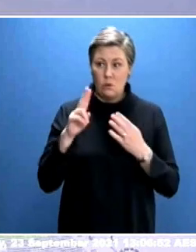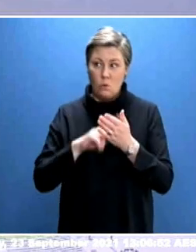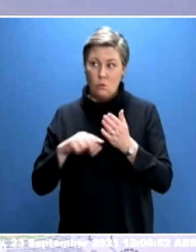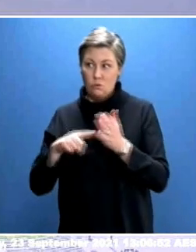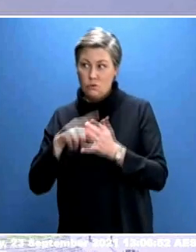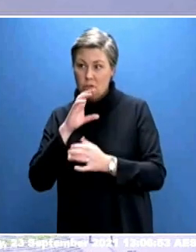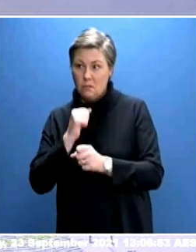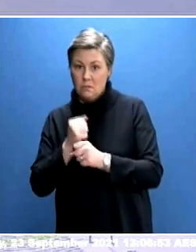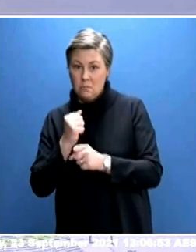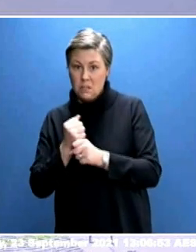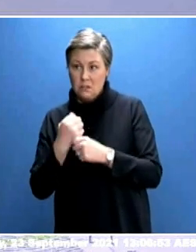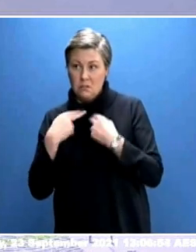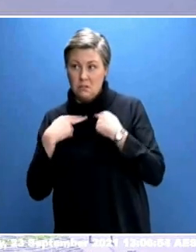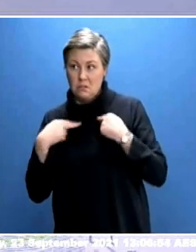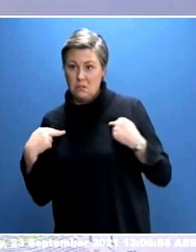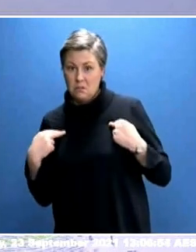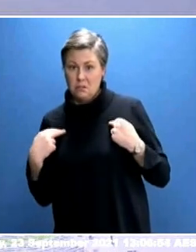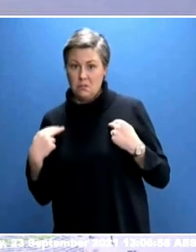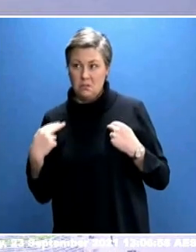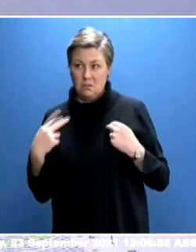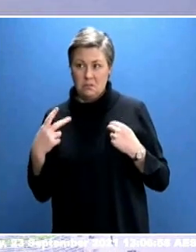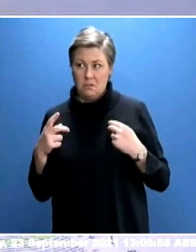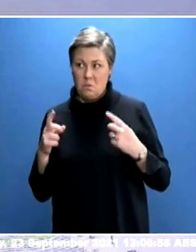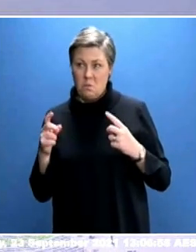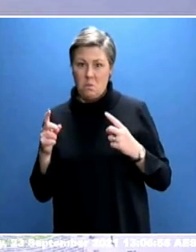to whether findings are sought, if so, what sort of findings they might be.